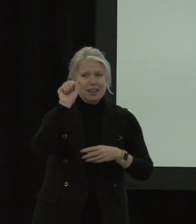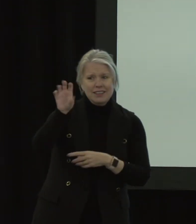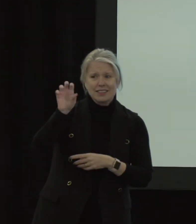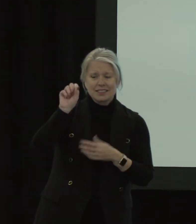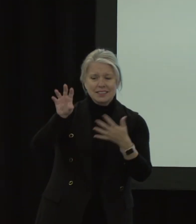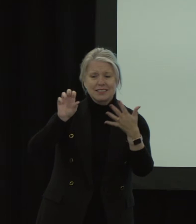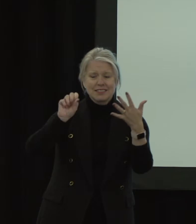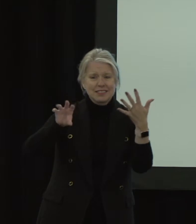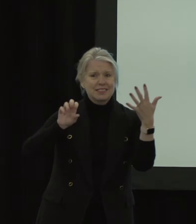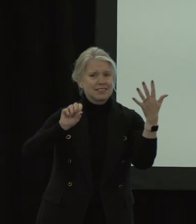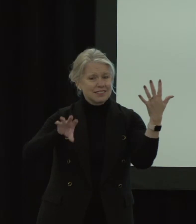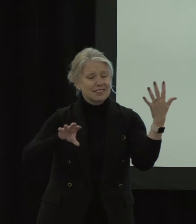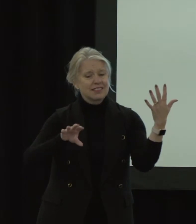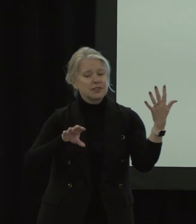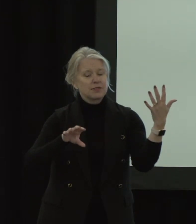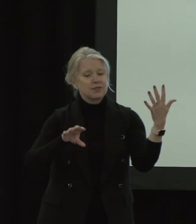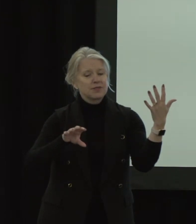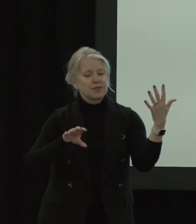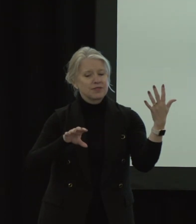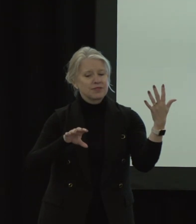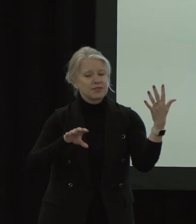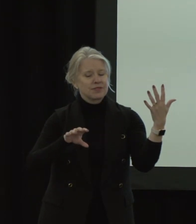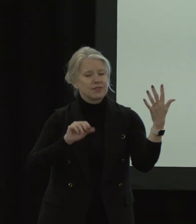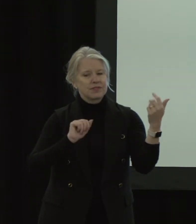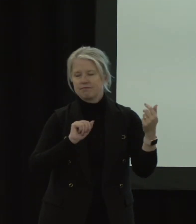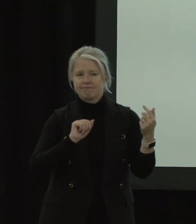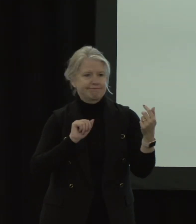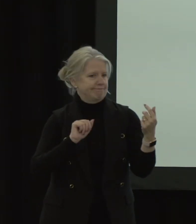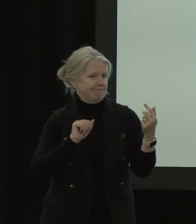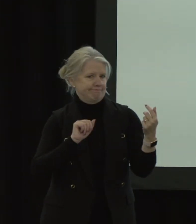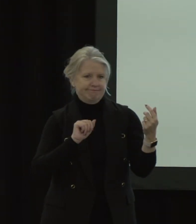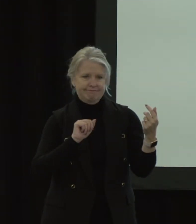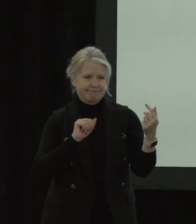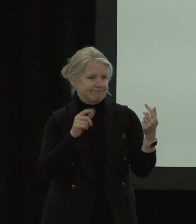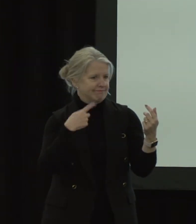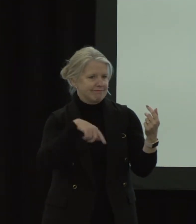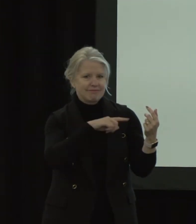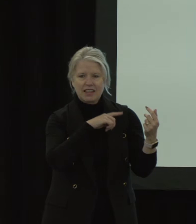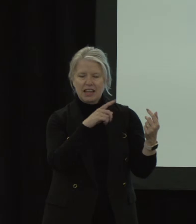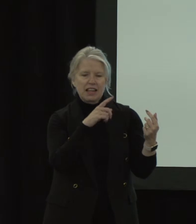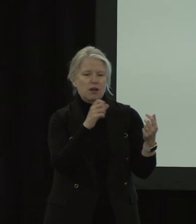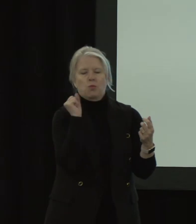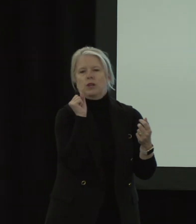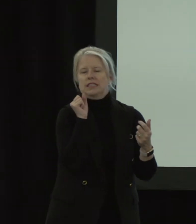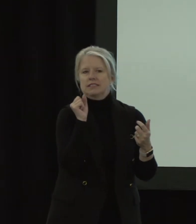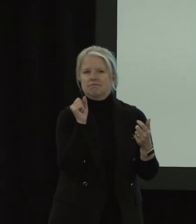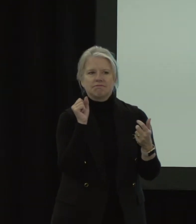that they would not embark, they wouldn't even embark, on hiring people